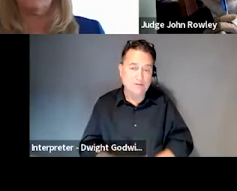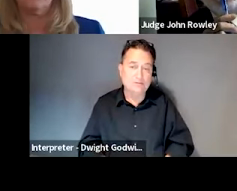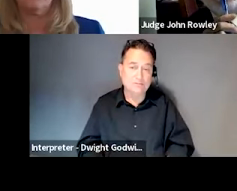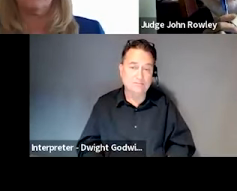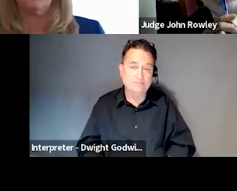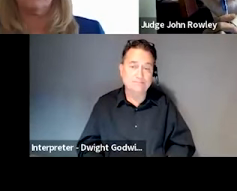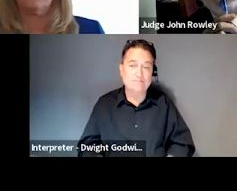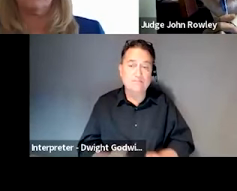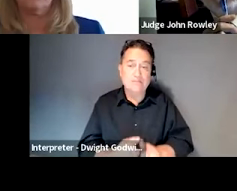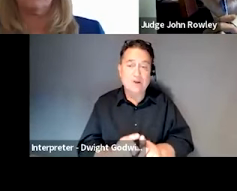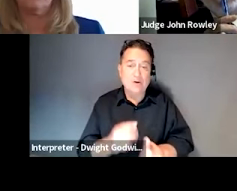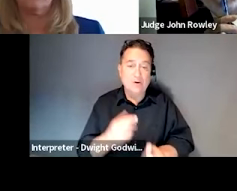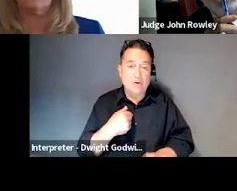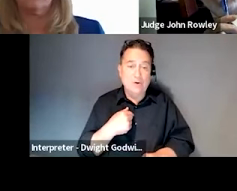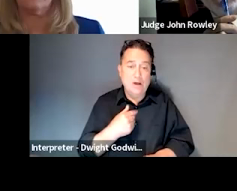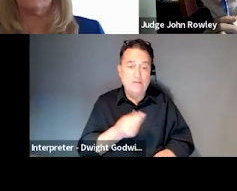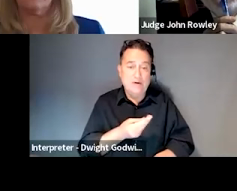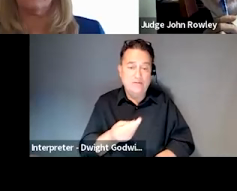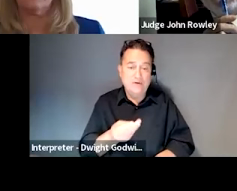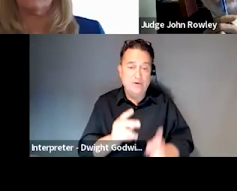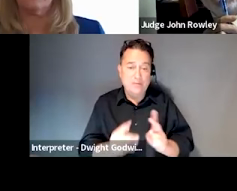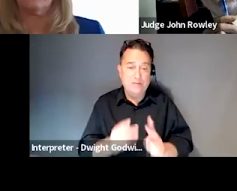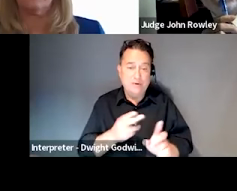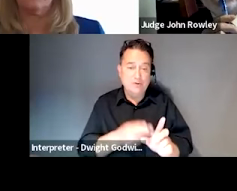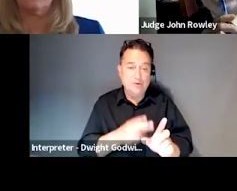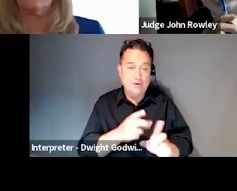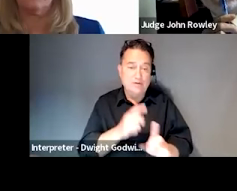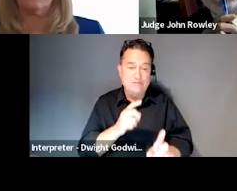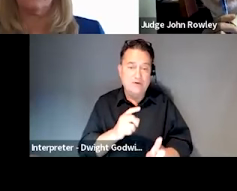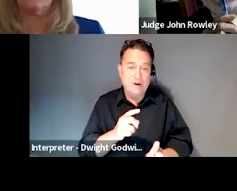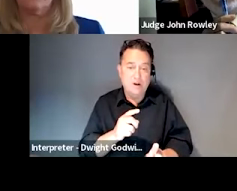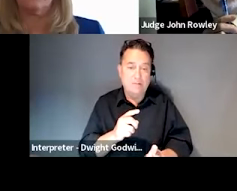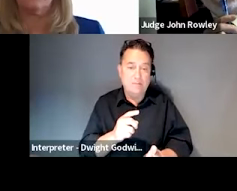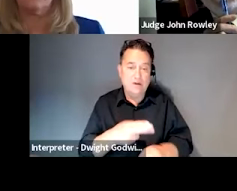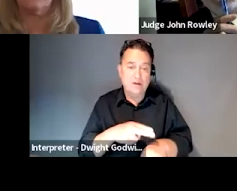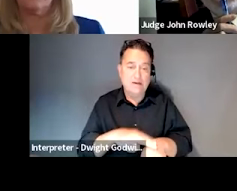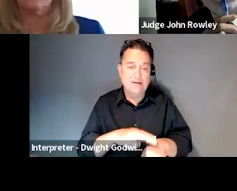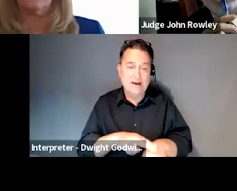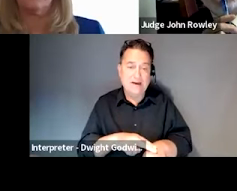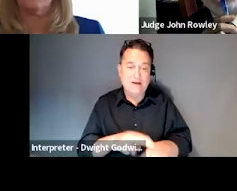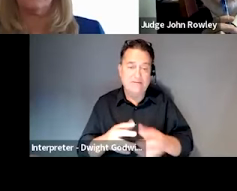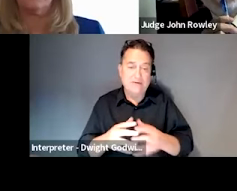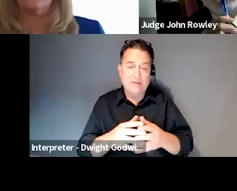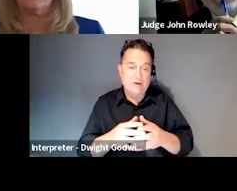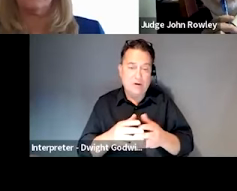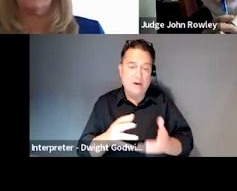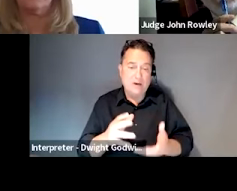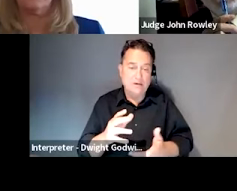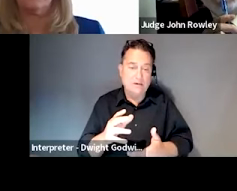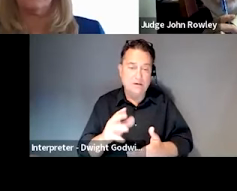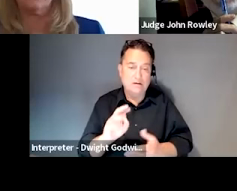We also have a handful of you joining us from reservation Pueblo or Alaska Native villages, so welcome.